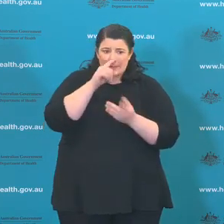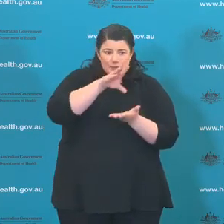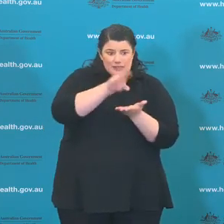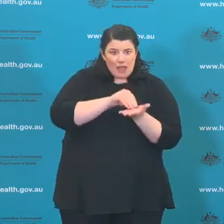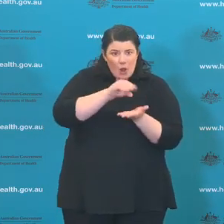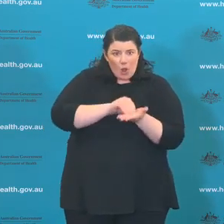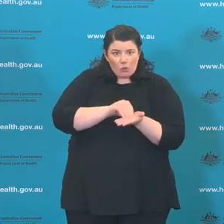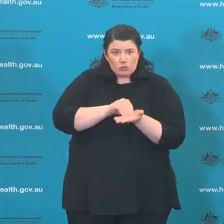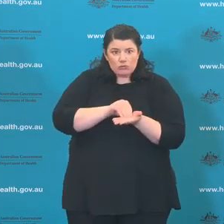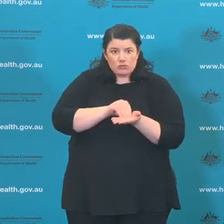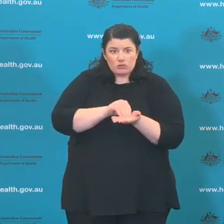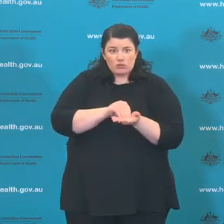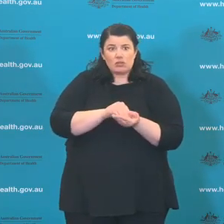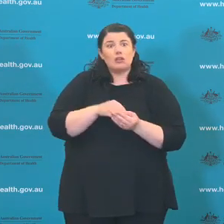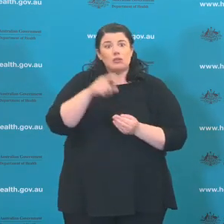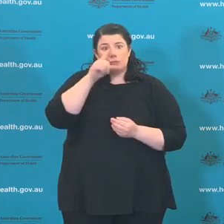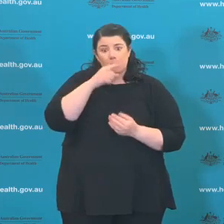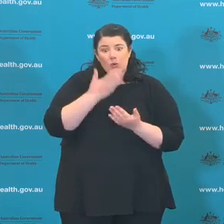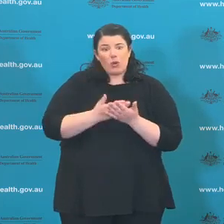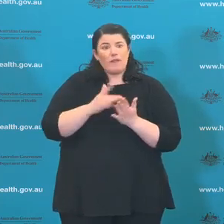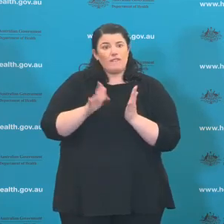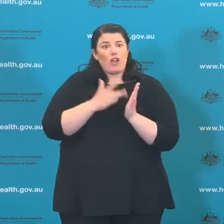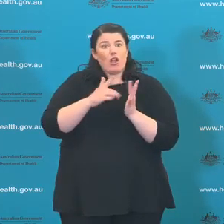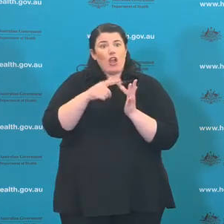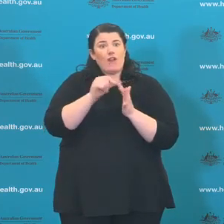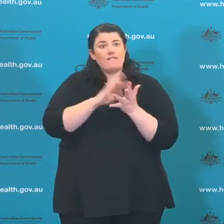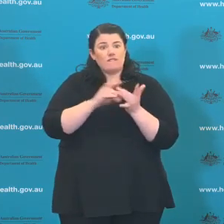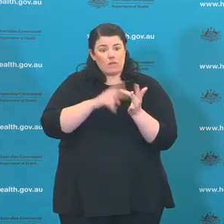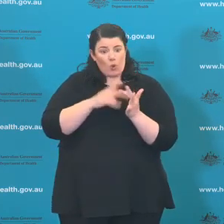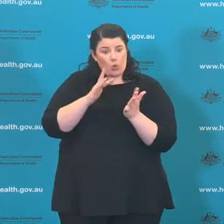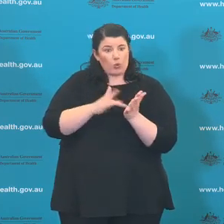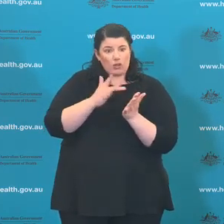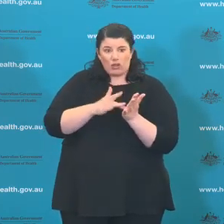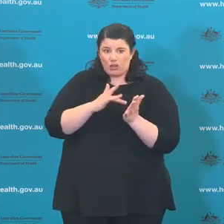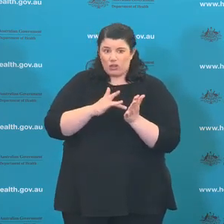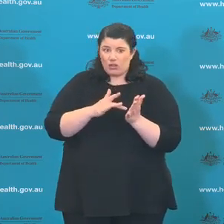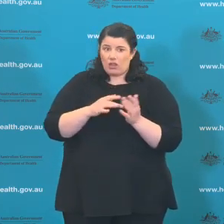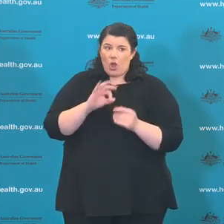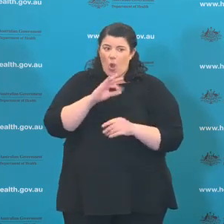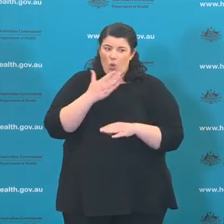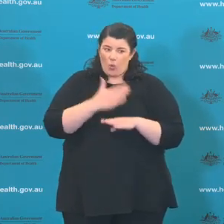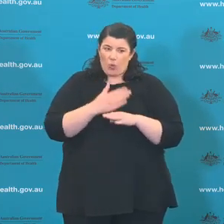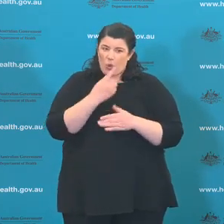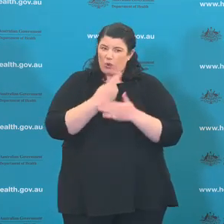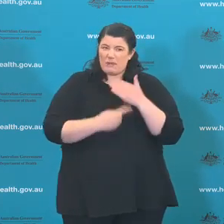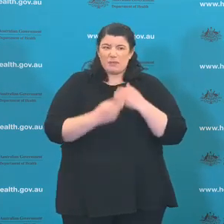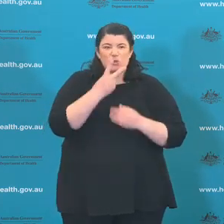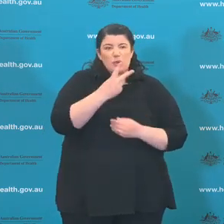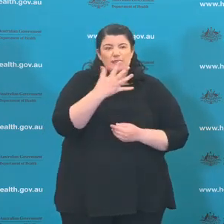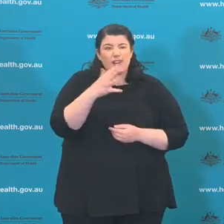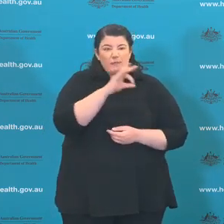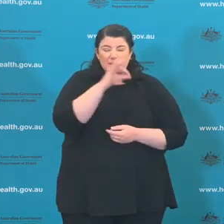on Iphones at least only effective around 1/4 of the time or even less than that, so